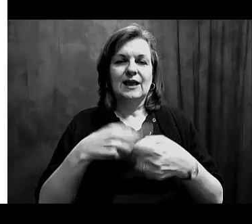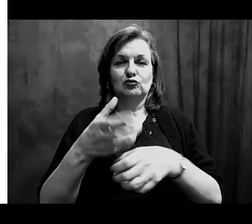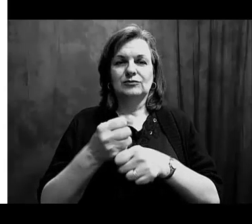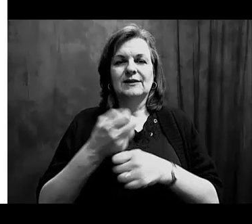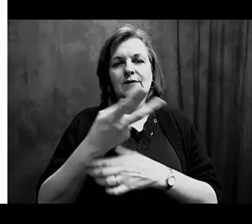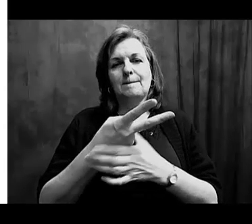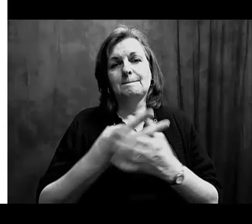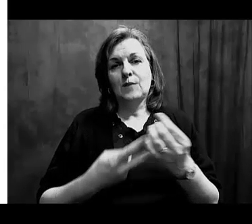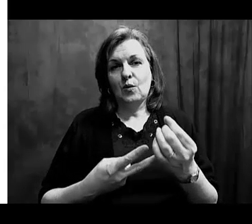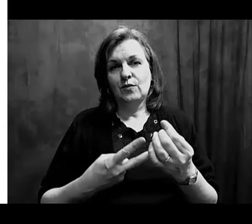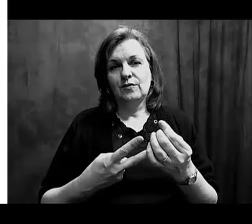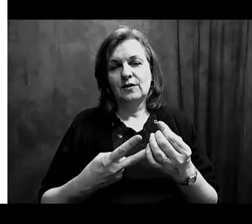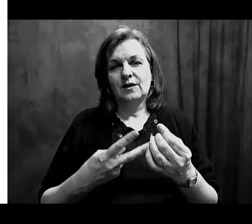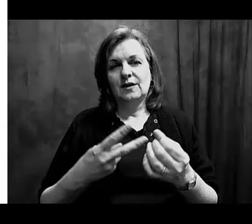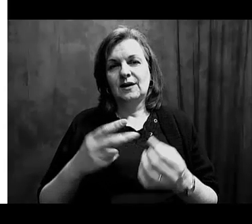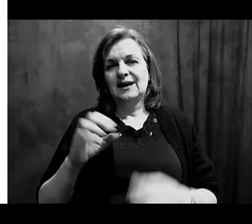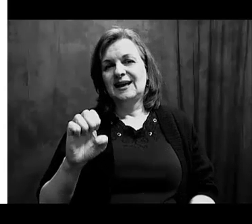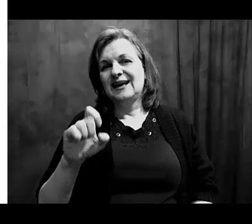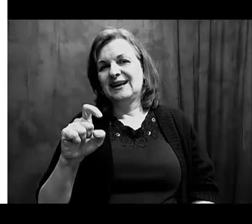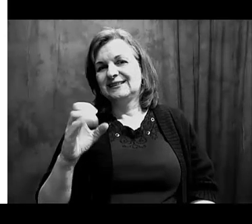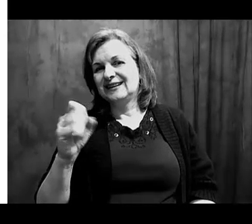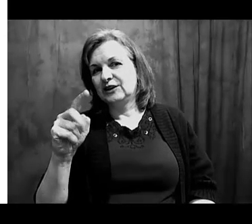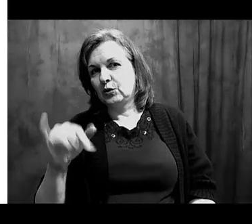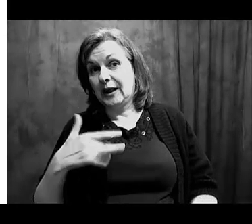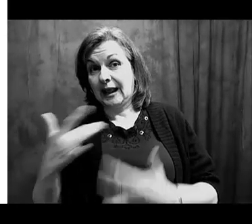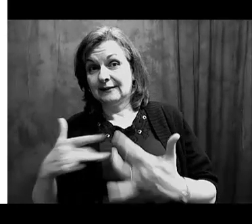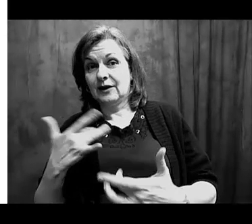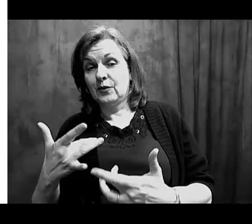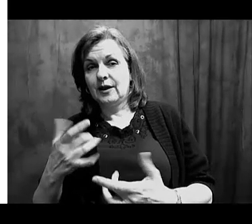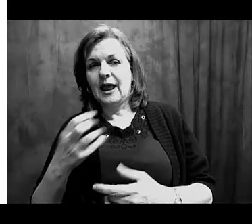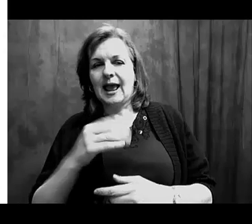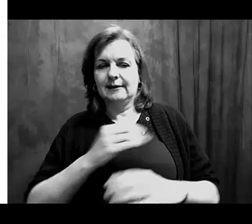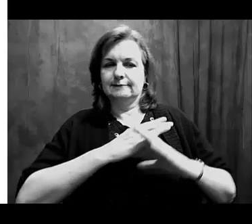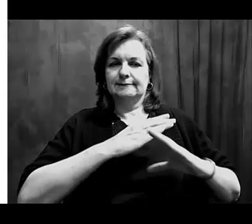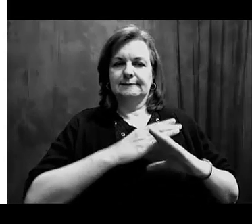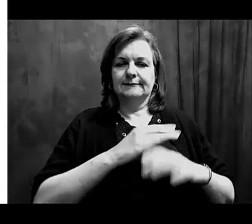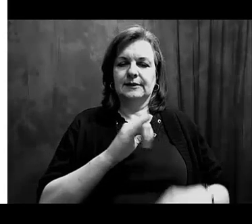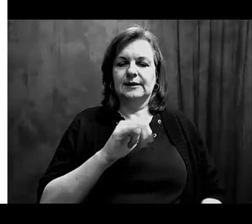excitatory and inhibitory